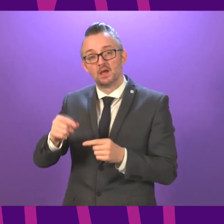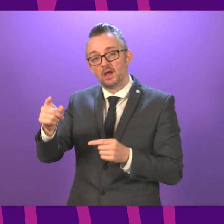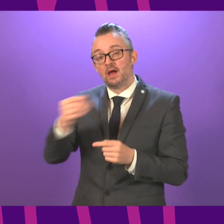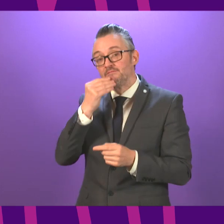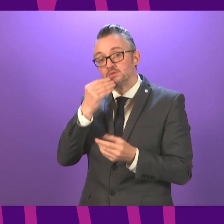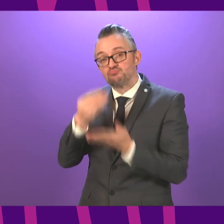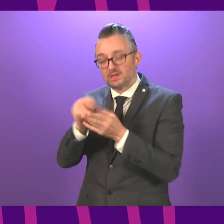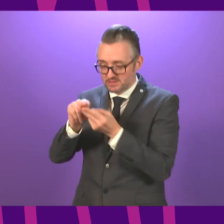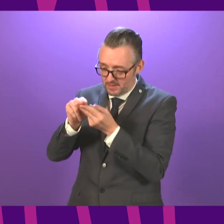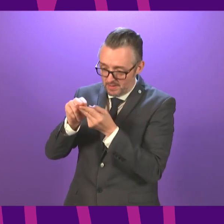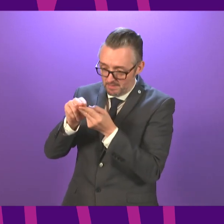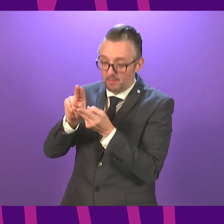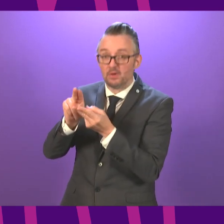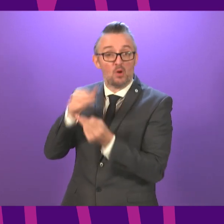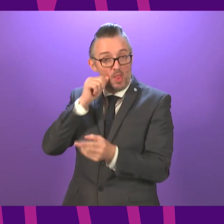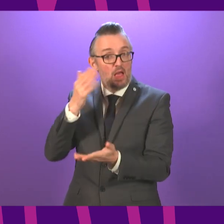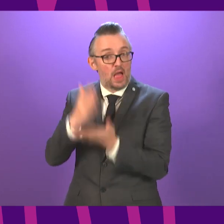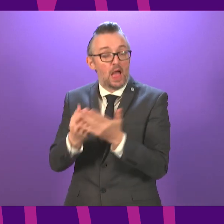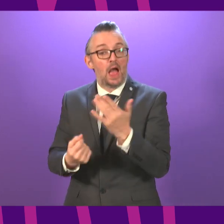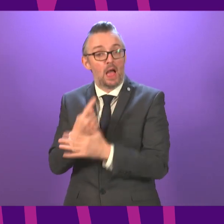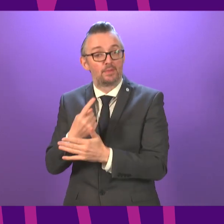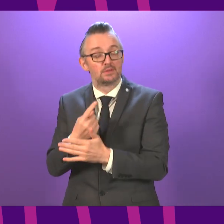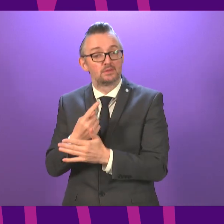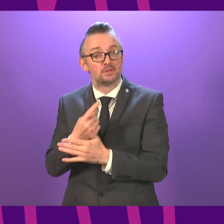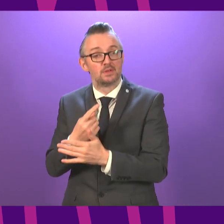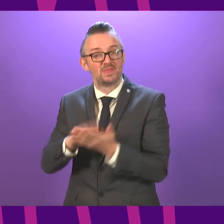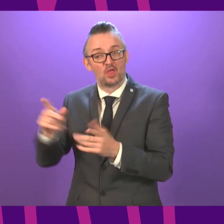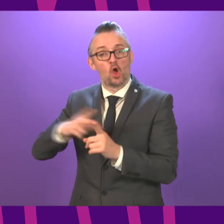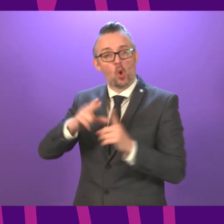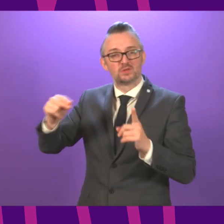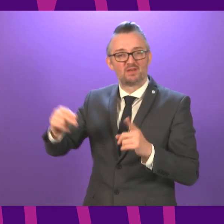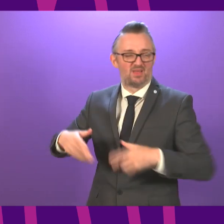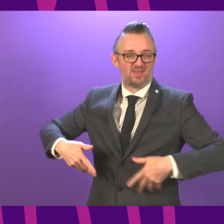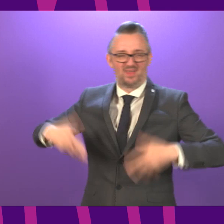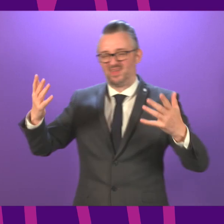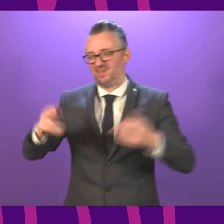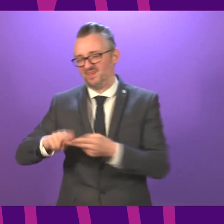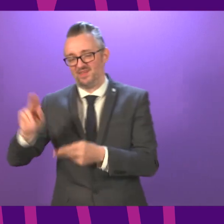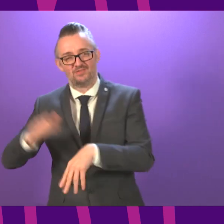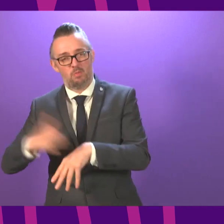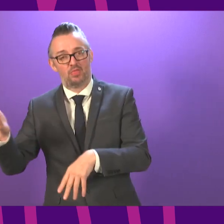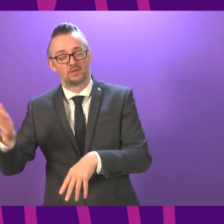exposes the blasé approach of the Tories to the impact on ordinary people of rising food costs?